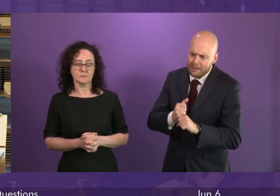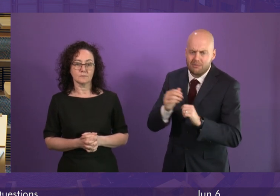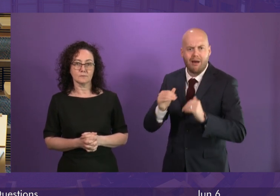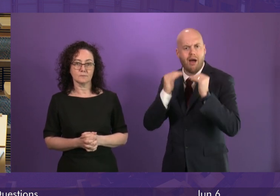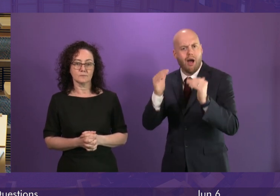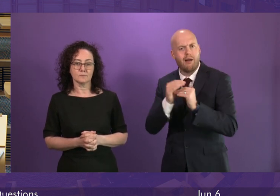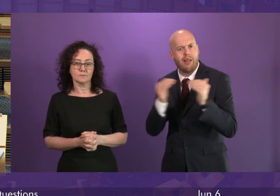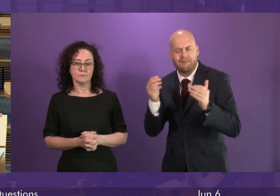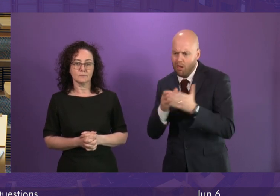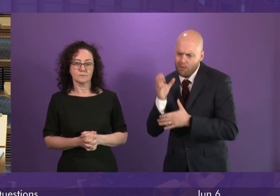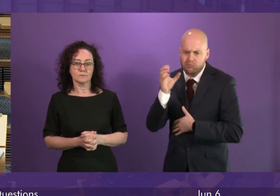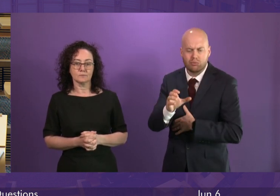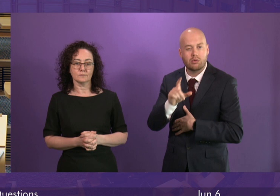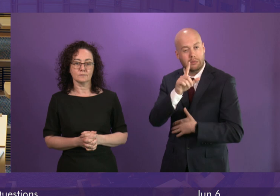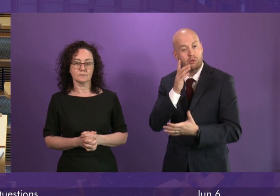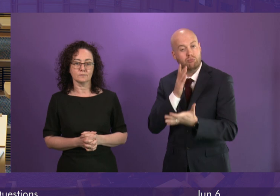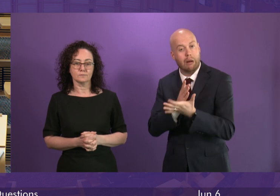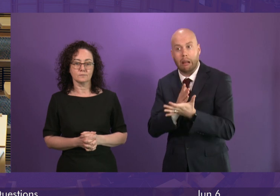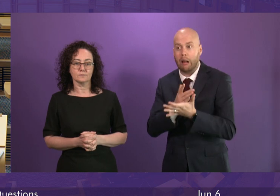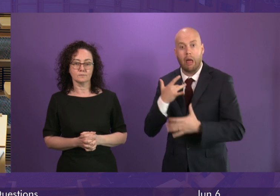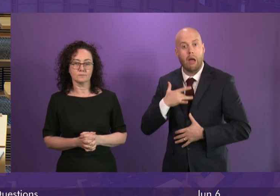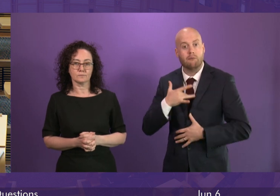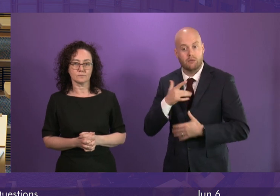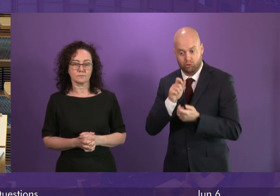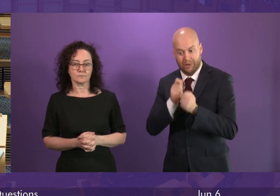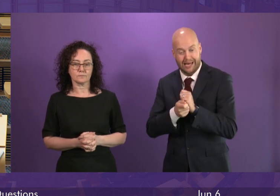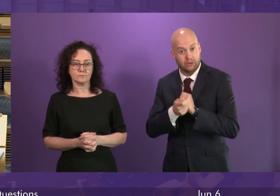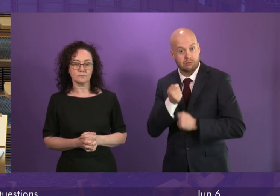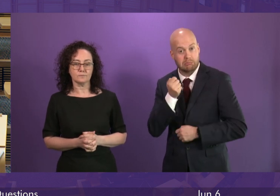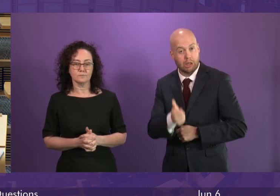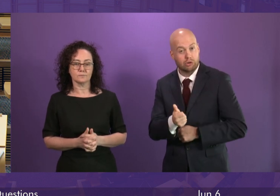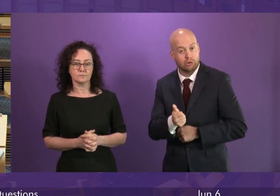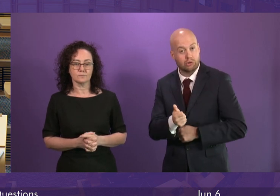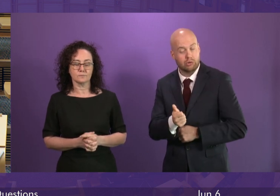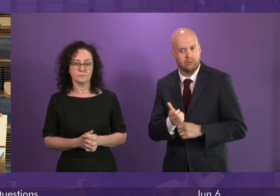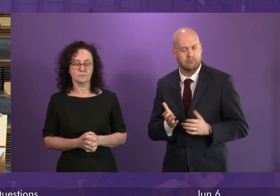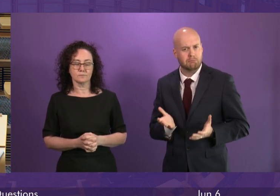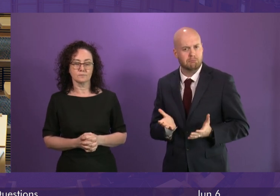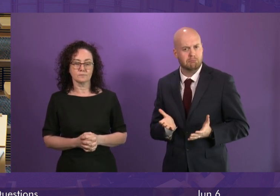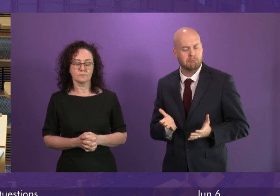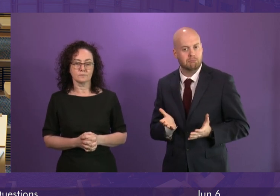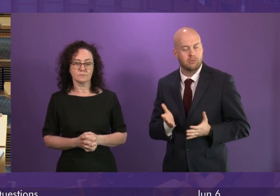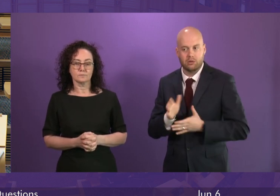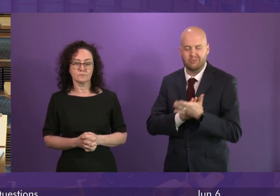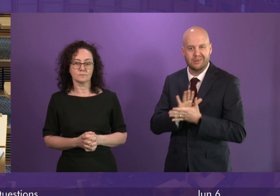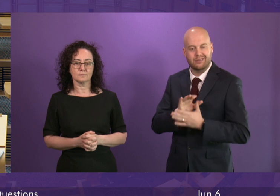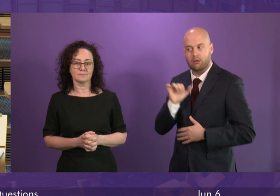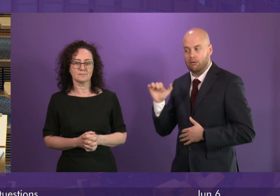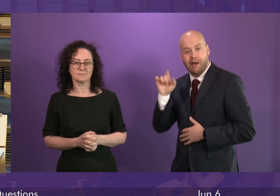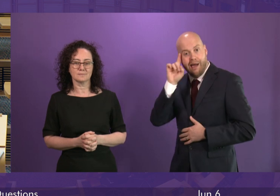little has changed ... As a result, it appears to be more of a concept than an approach that